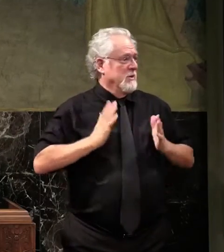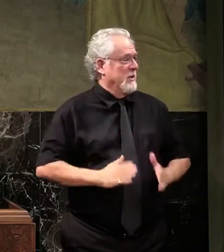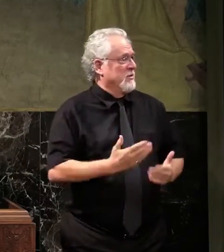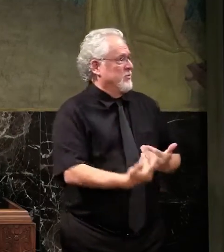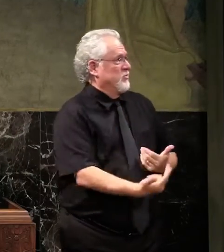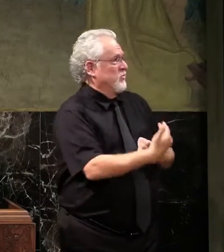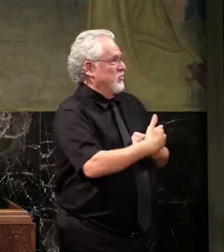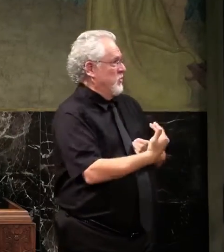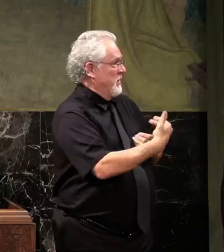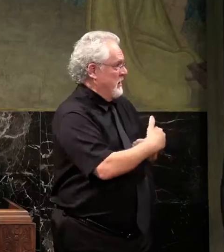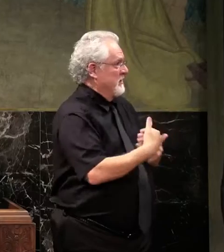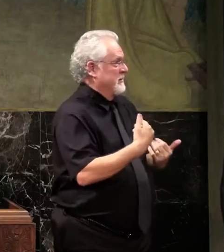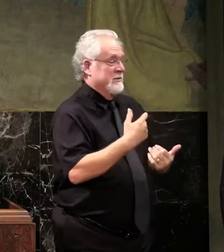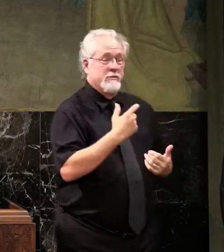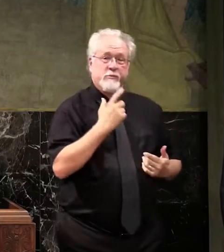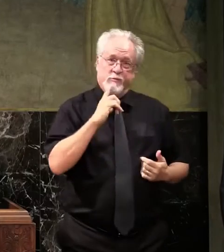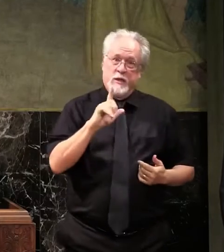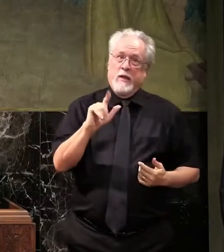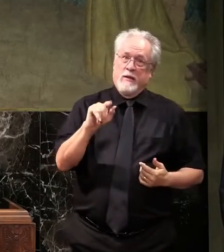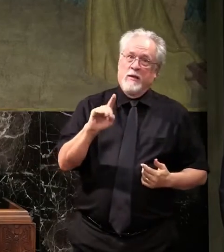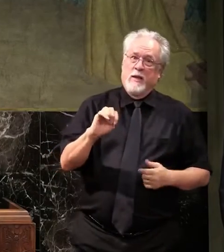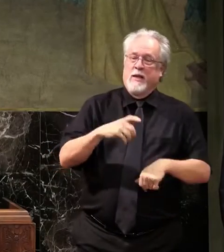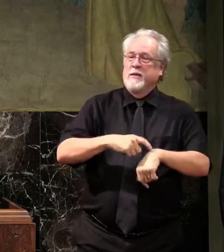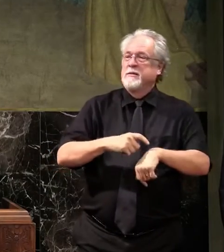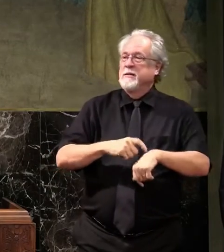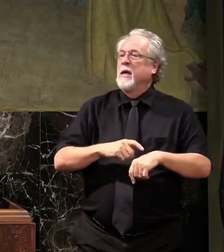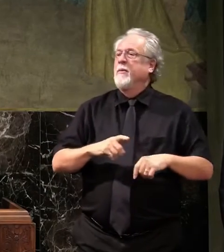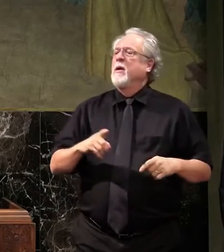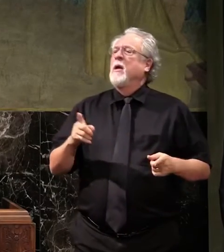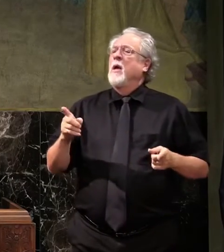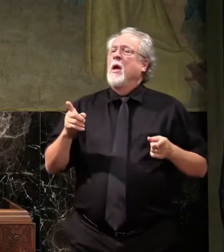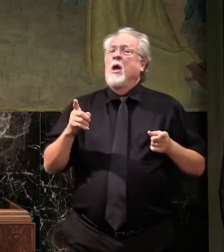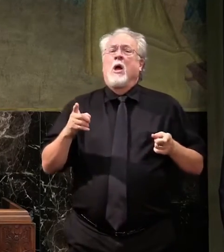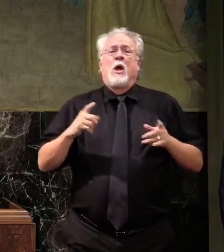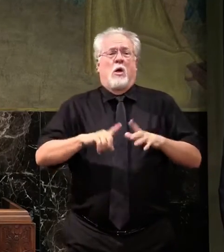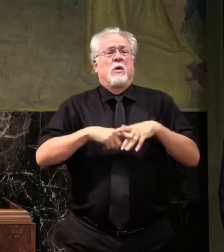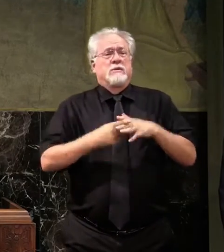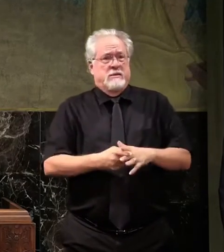even at this very late hour as you all know we began our work on February the